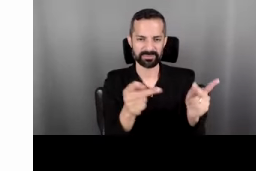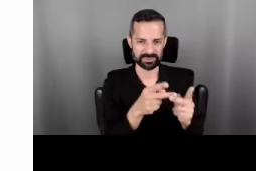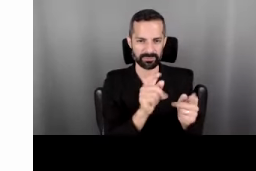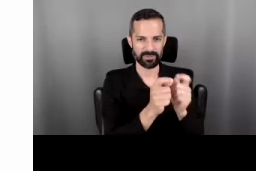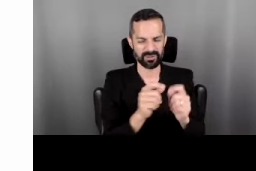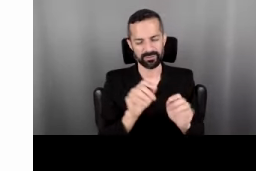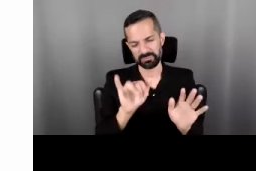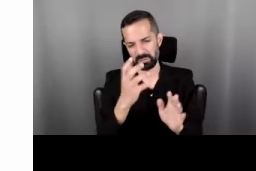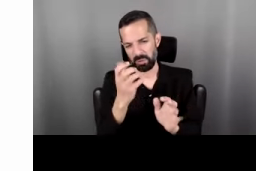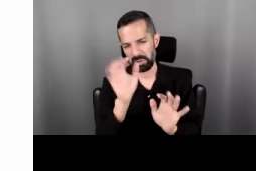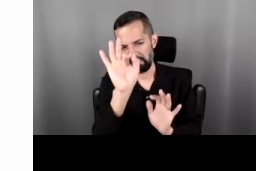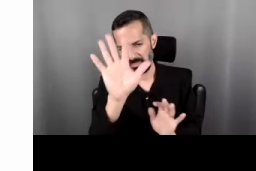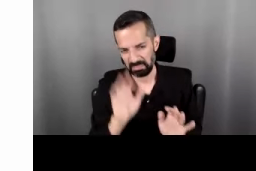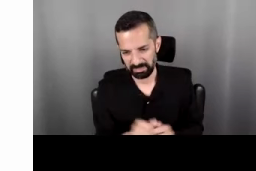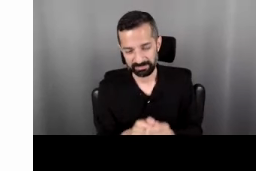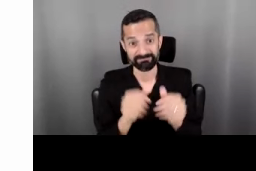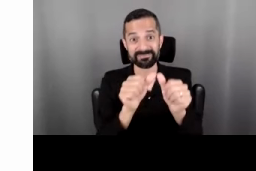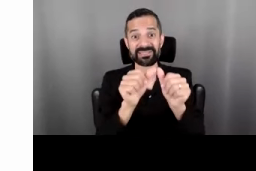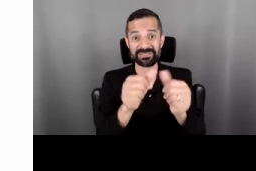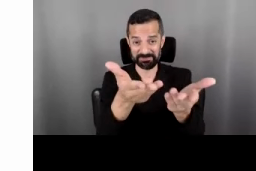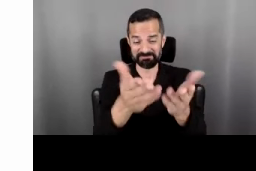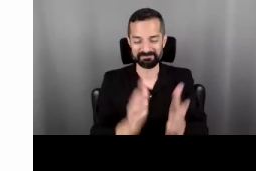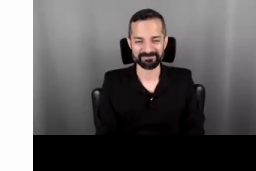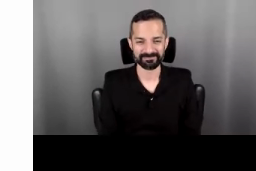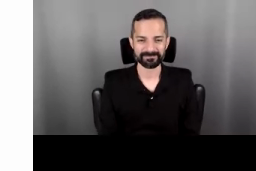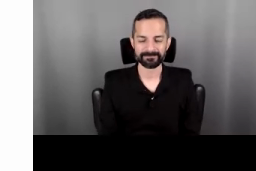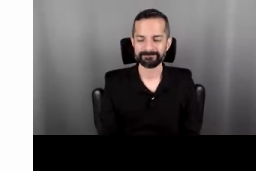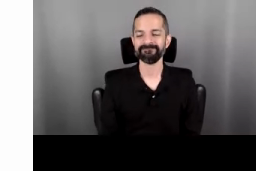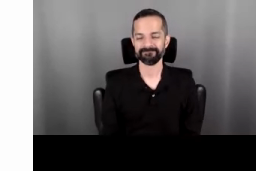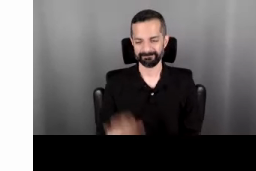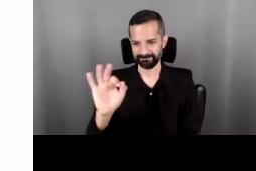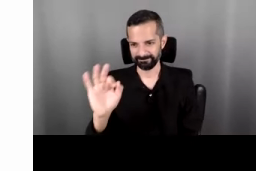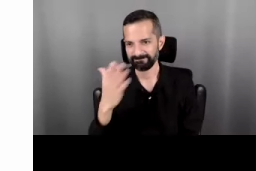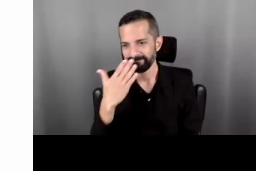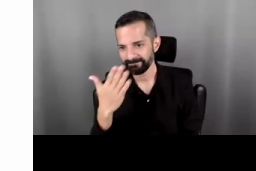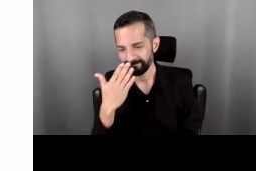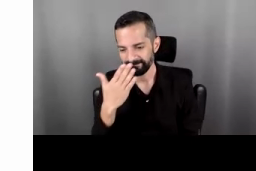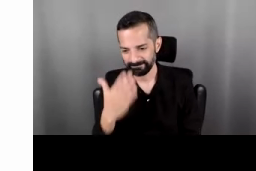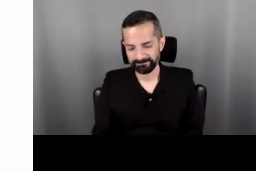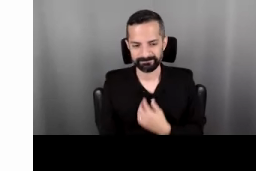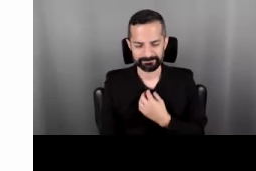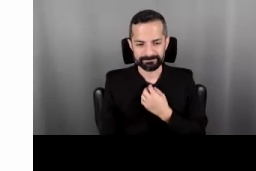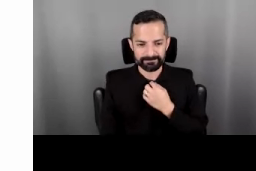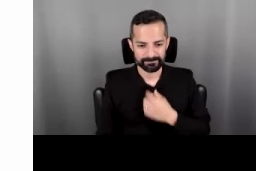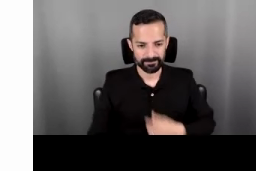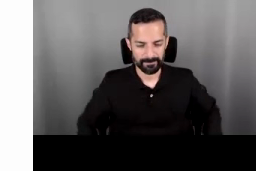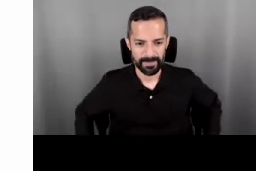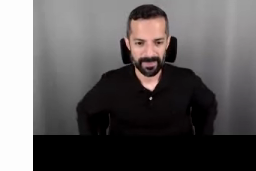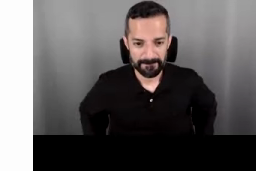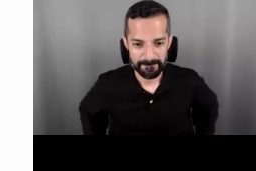So go ahead, Daniel. Thank you. Lisa. Very similar to the facility